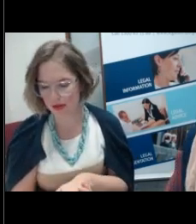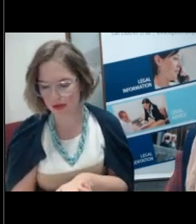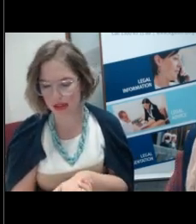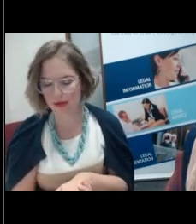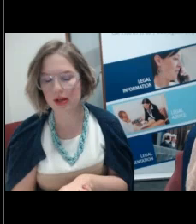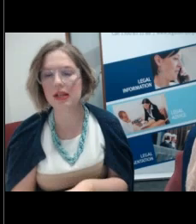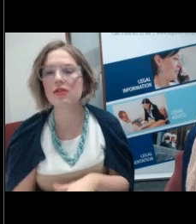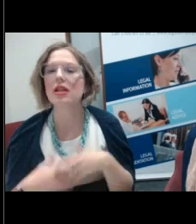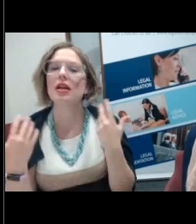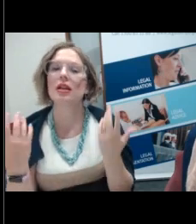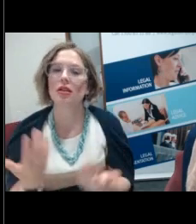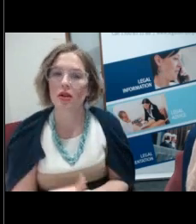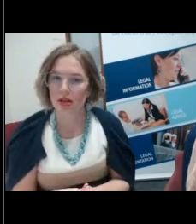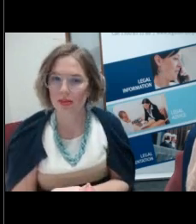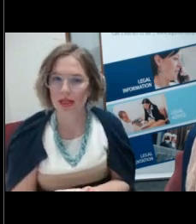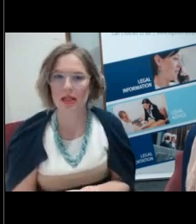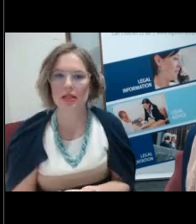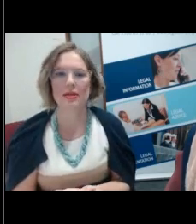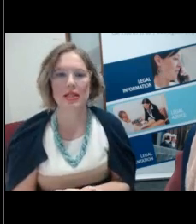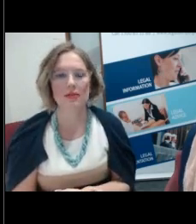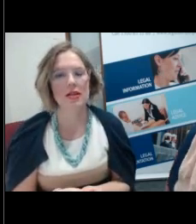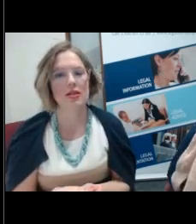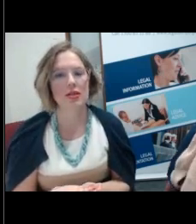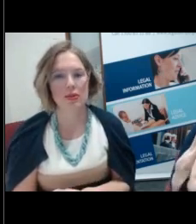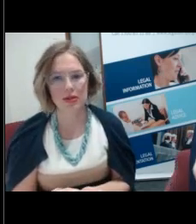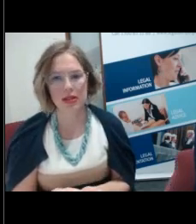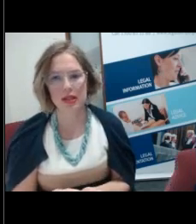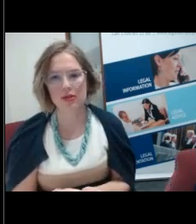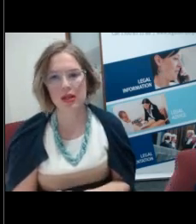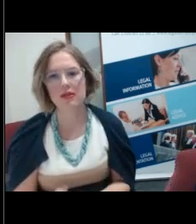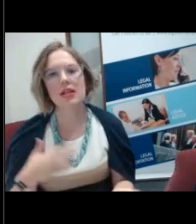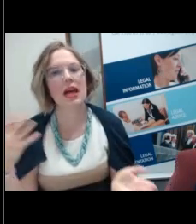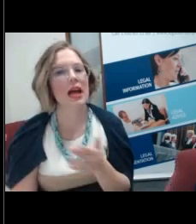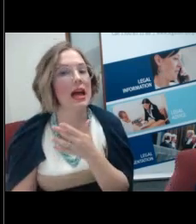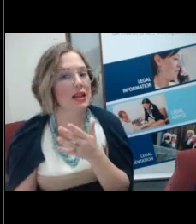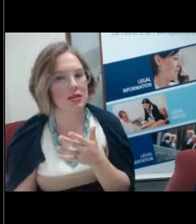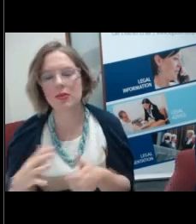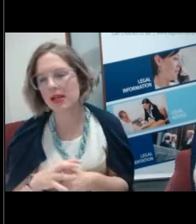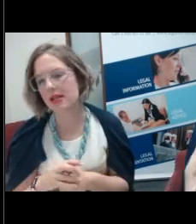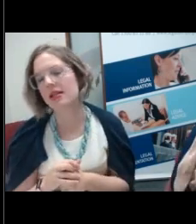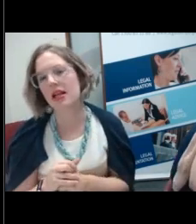towards the aggrieved, not commit any domestic violence towards the aggrieved as well as